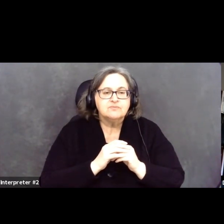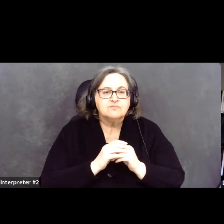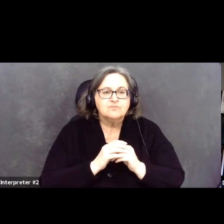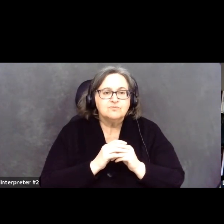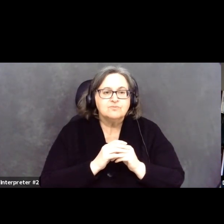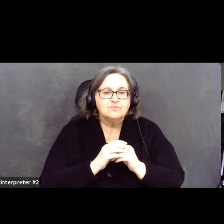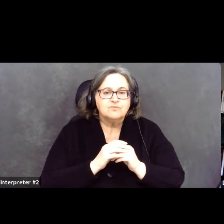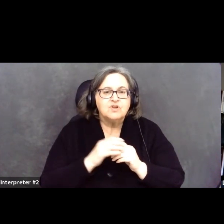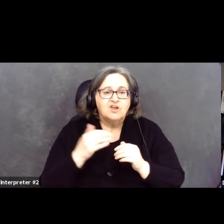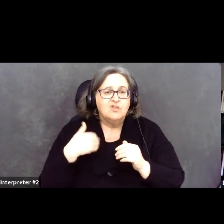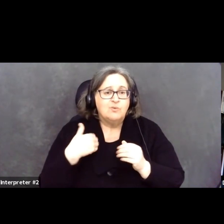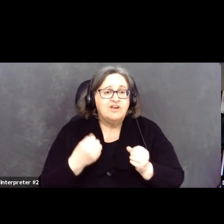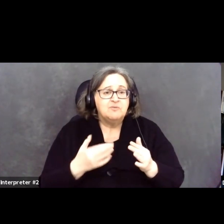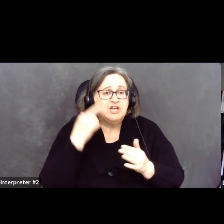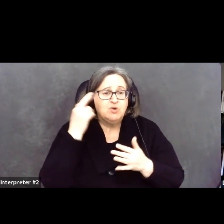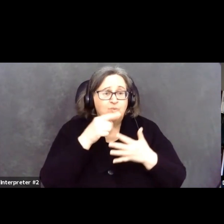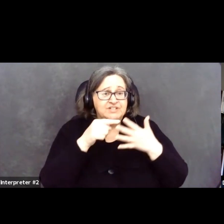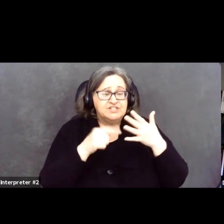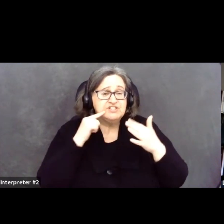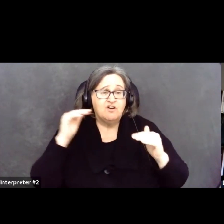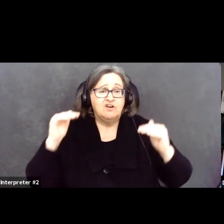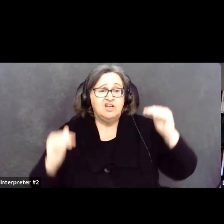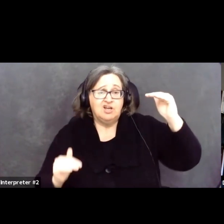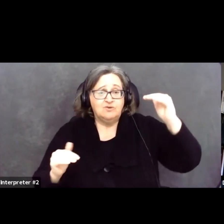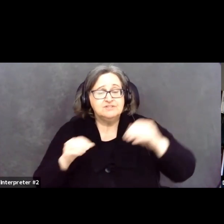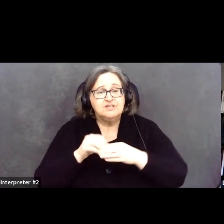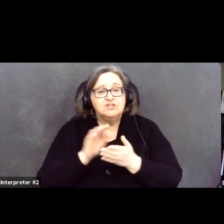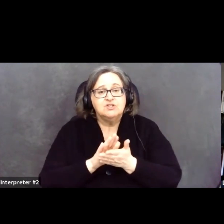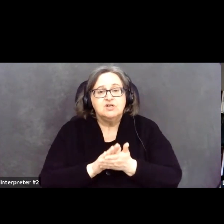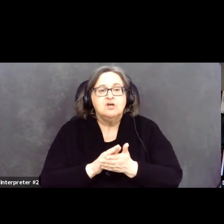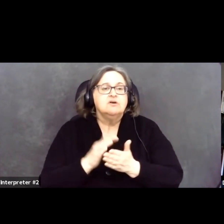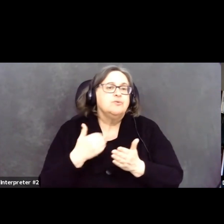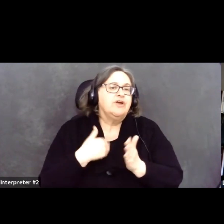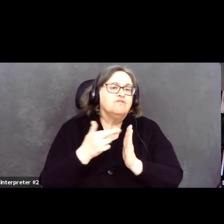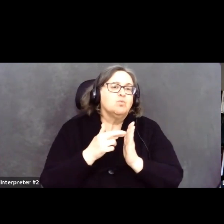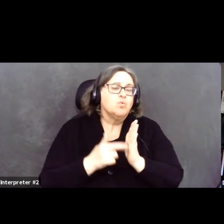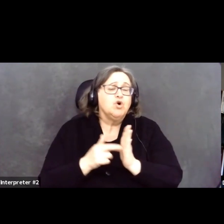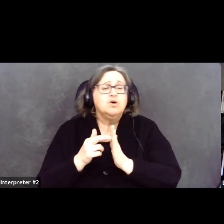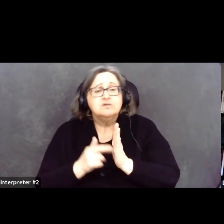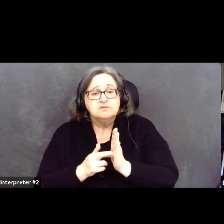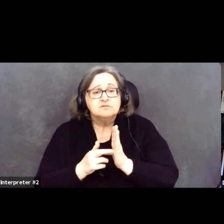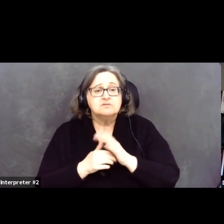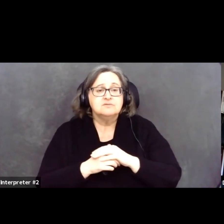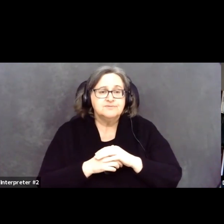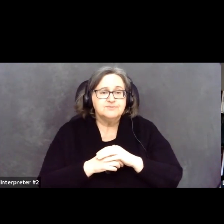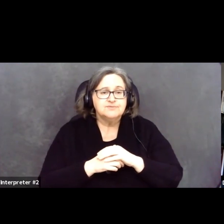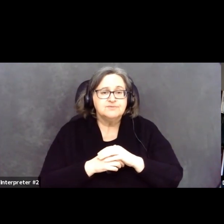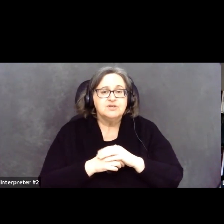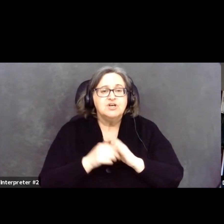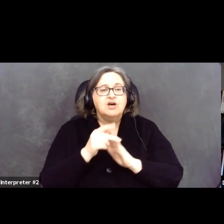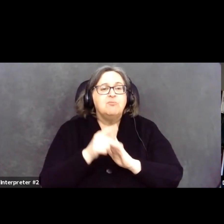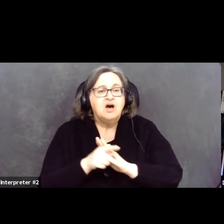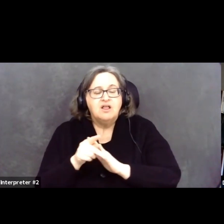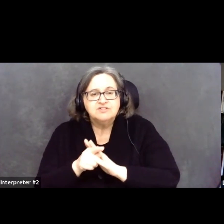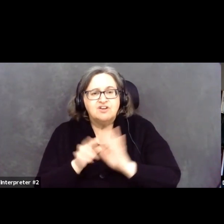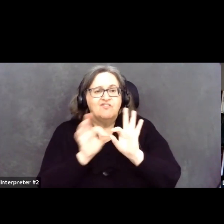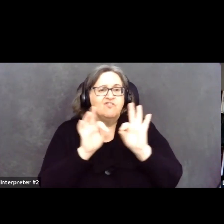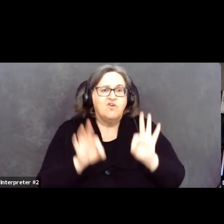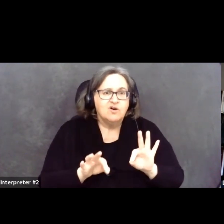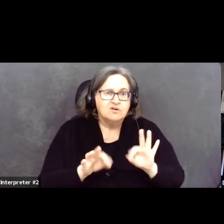for access inequities in schools. There are a lot of rules and policies and forms, a lot of stuff.